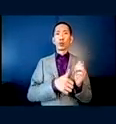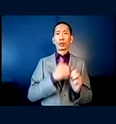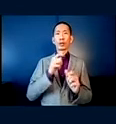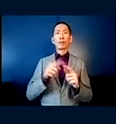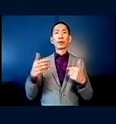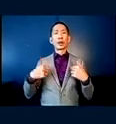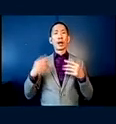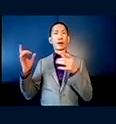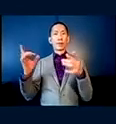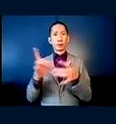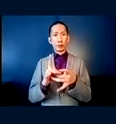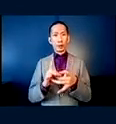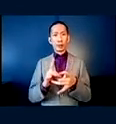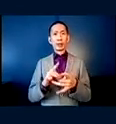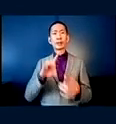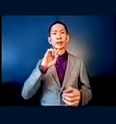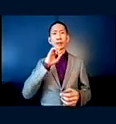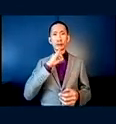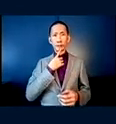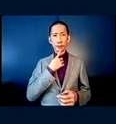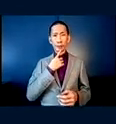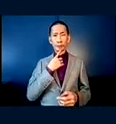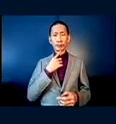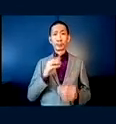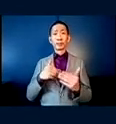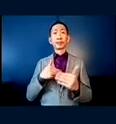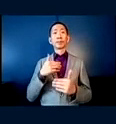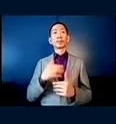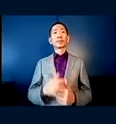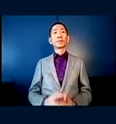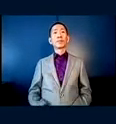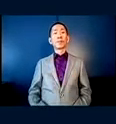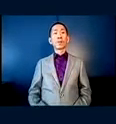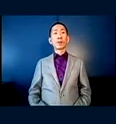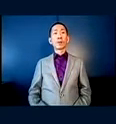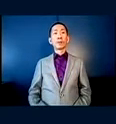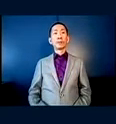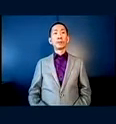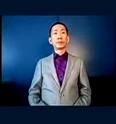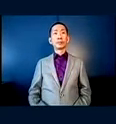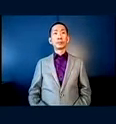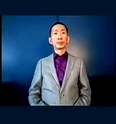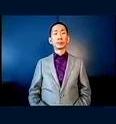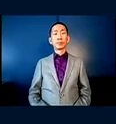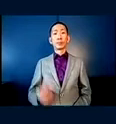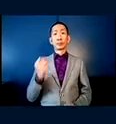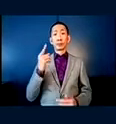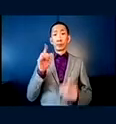SOME THEY ARE WEAKER BUT THERE IS THIS CORRELATION THAT'S QUITE SIGNIFICANT. NEXT SLIDE.